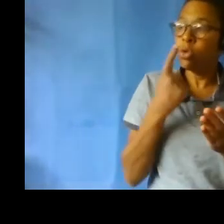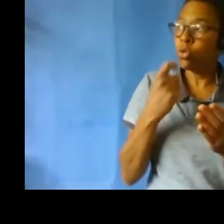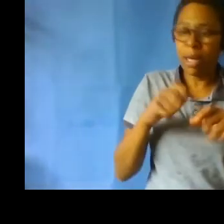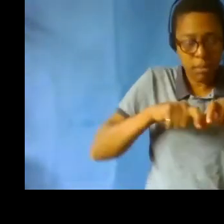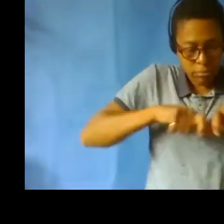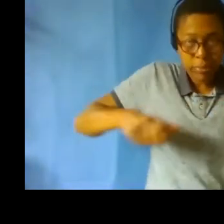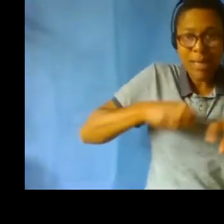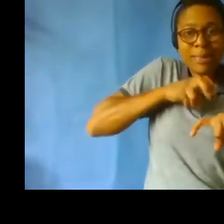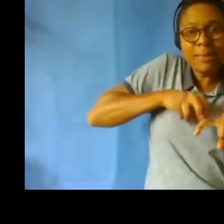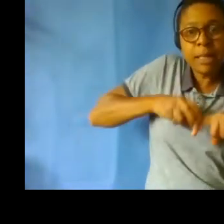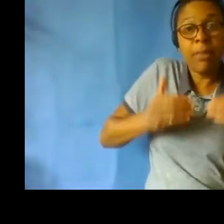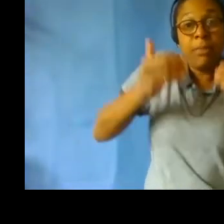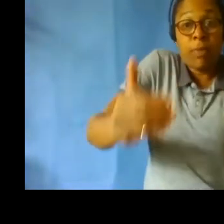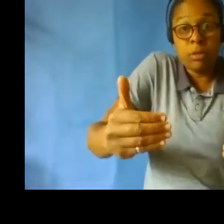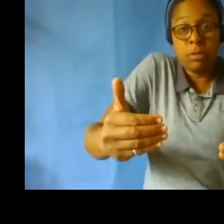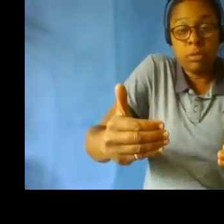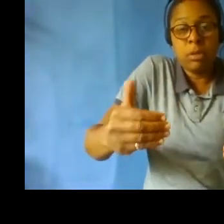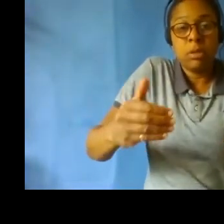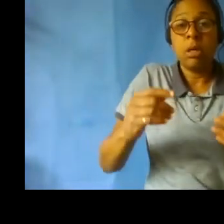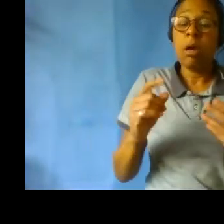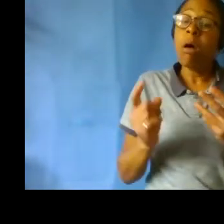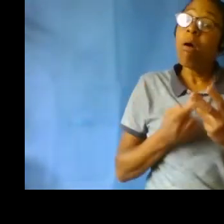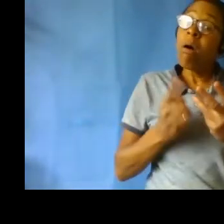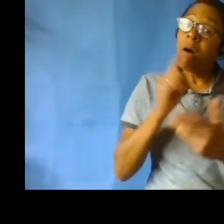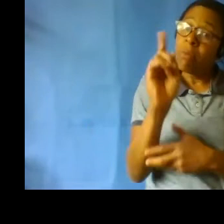others took comfort from the word and challenged the view of faith as